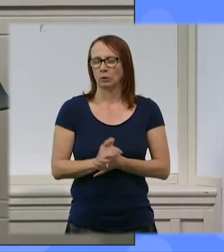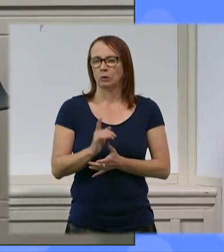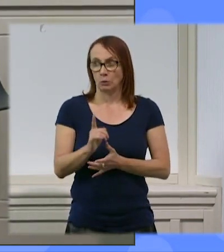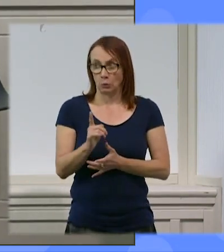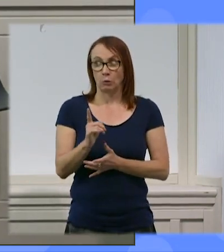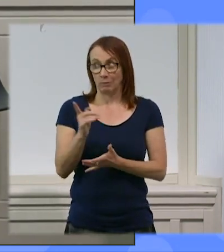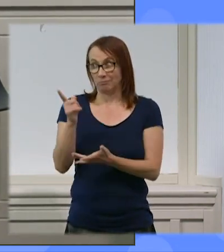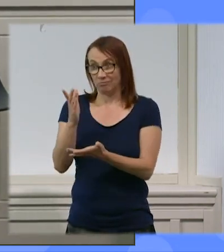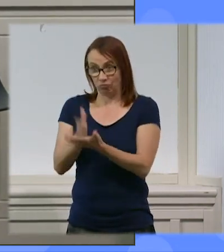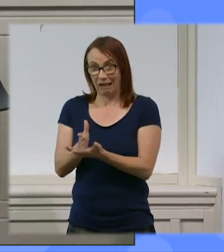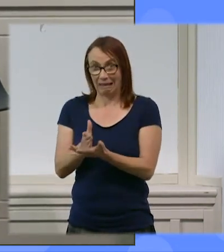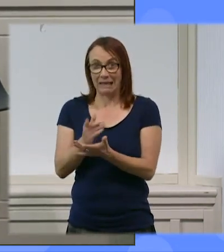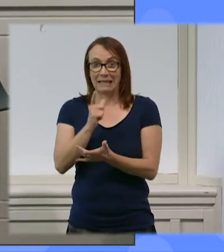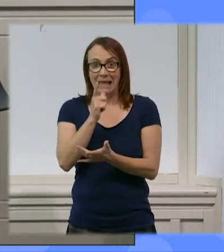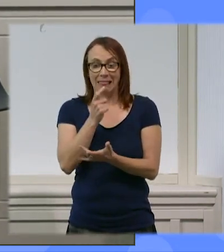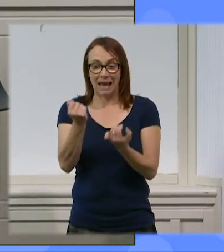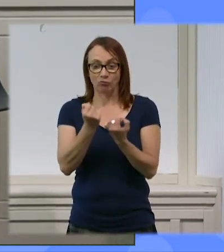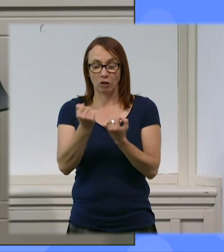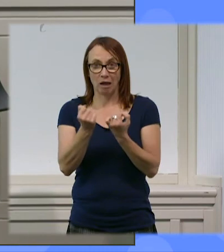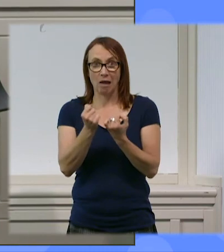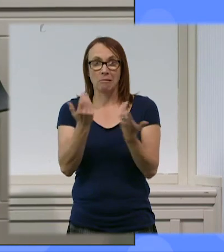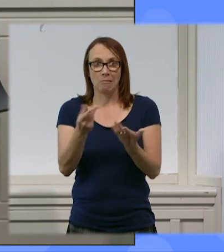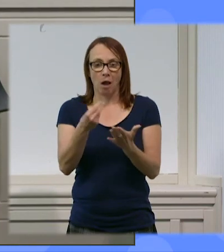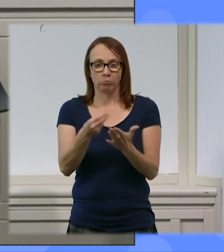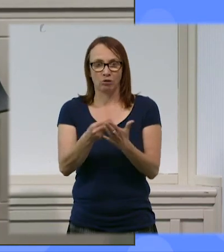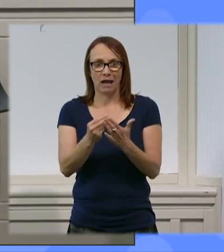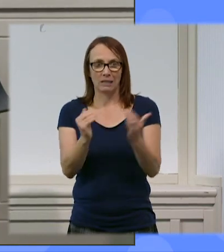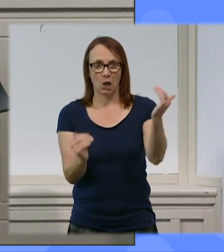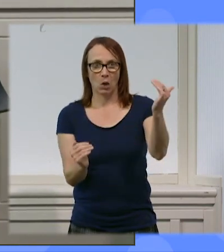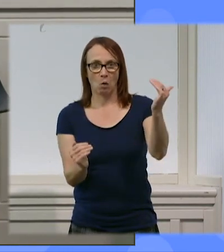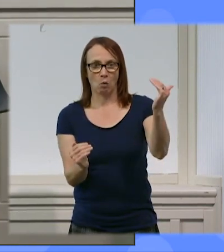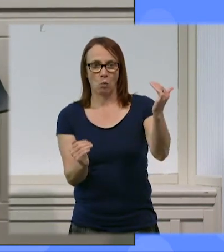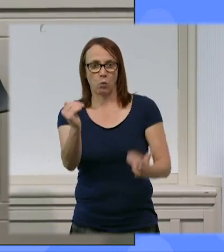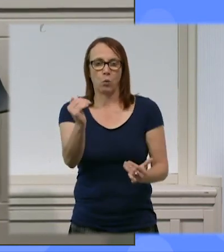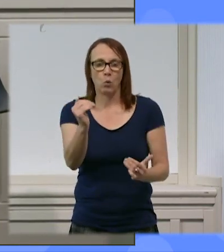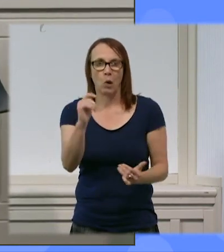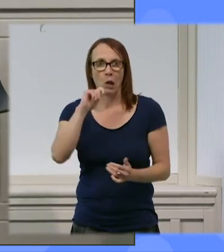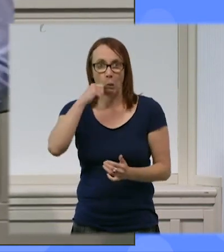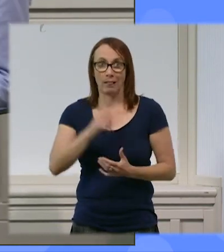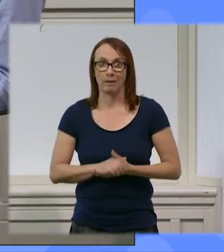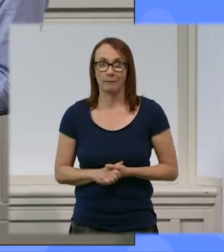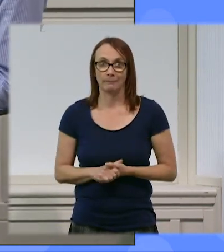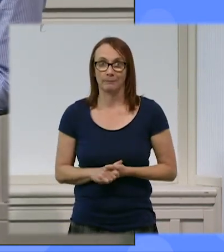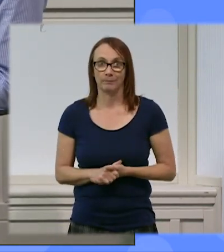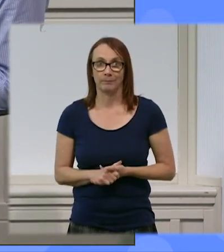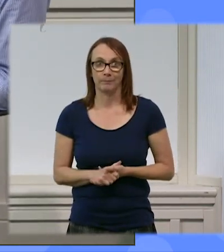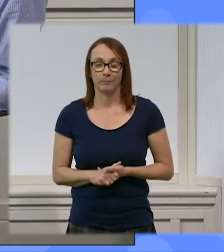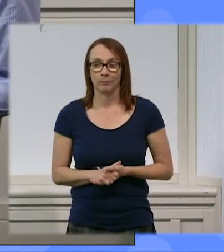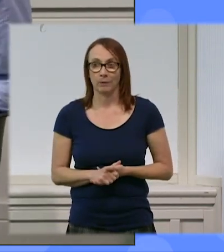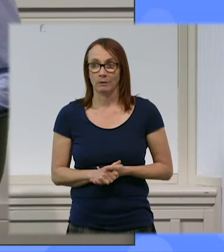point that electric cars will be cheaper overall to run than our existing car yeah Katherine Norris andhe comments on